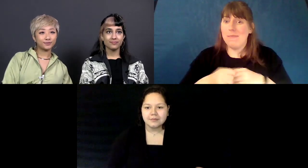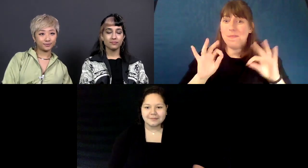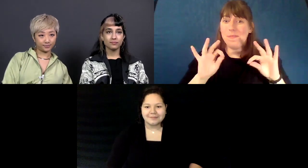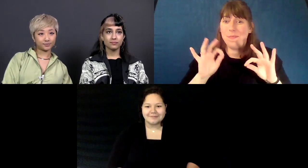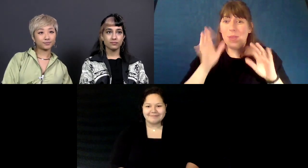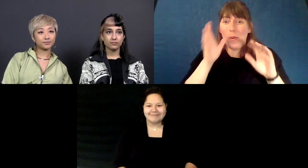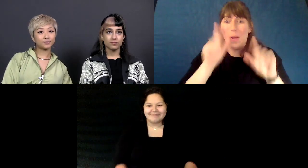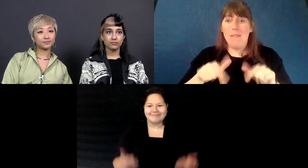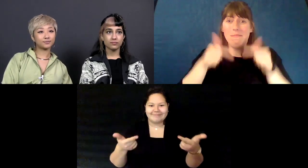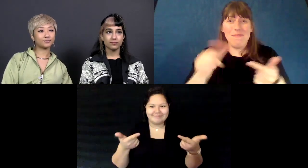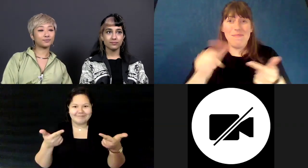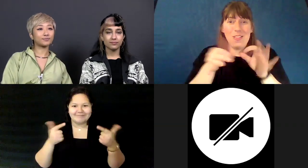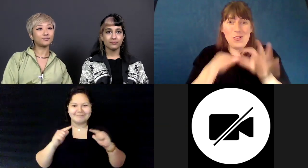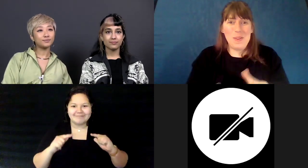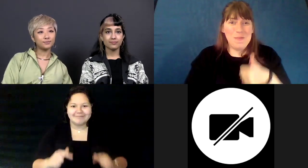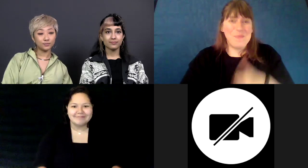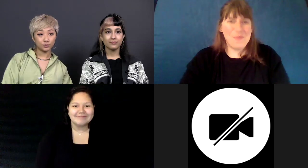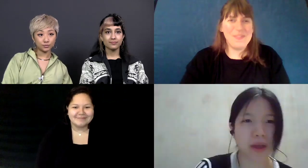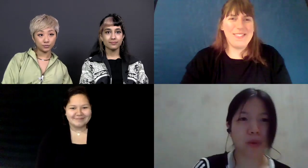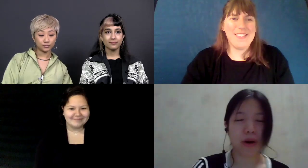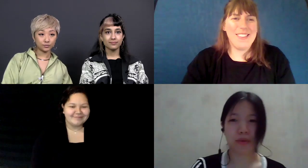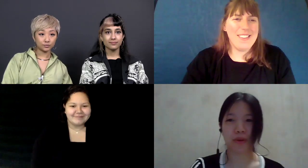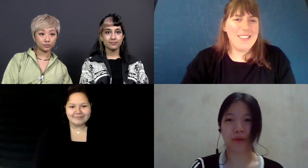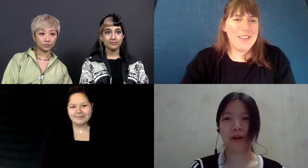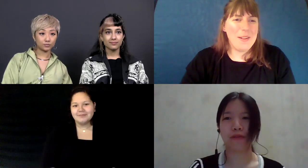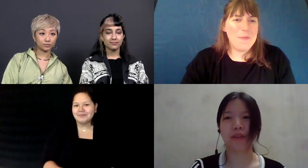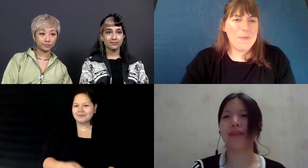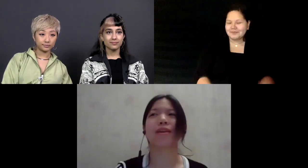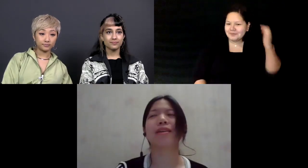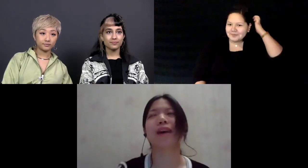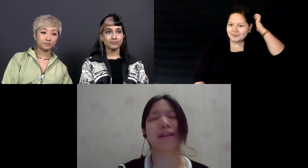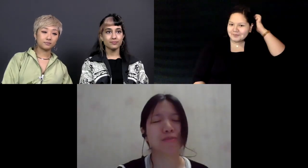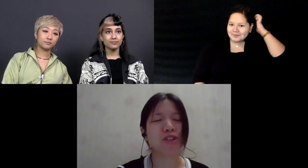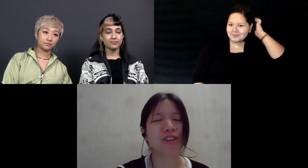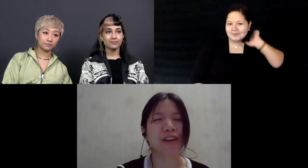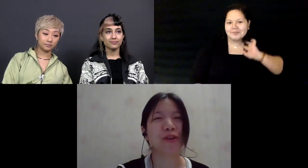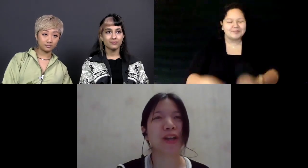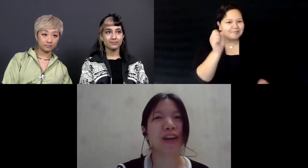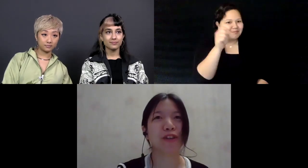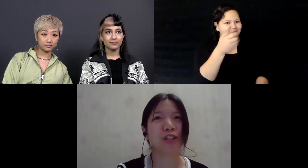Yeah, absolutely. Yeah. Thank you for that walkthrough of the exhibition. I feel like every